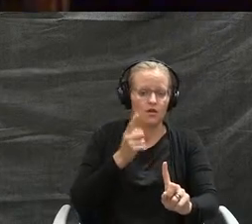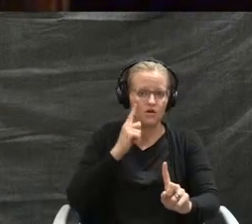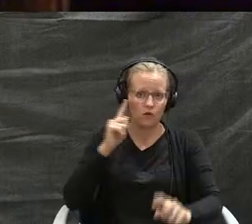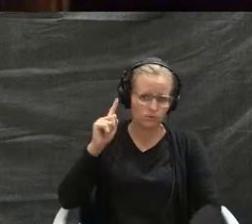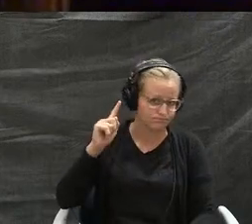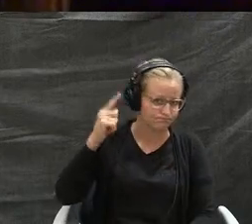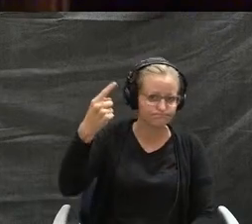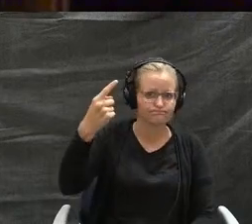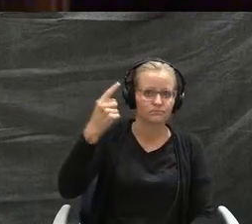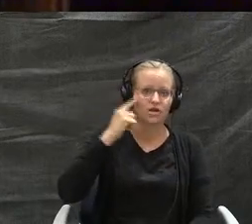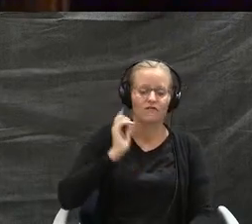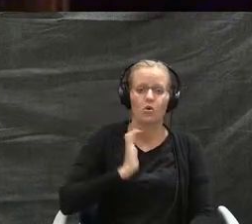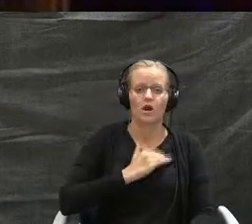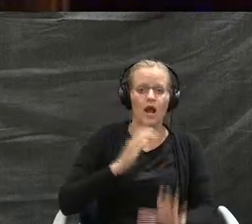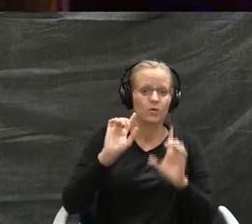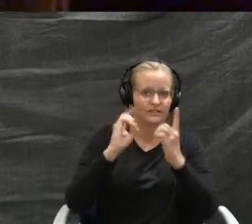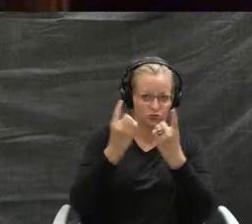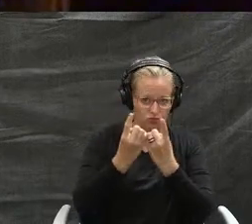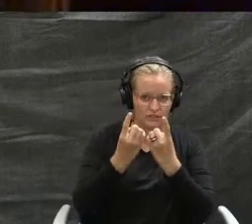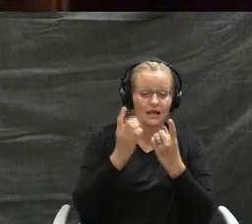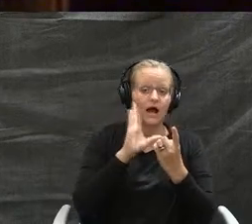district, so I'll read it again.